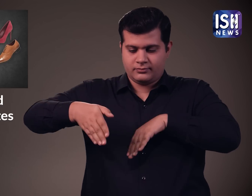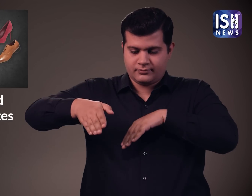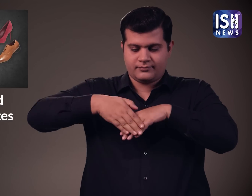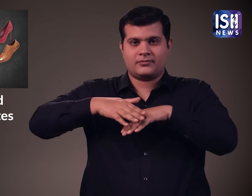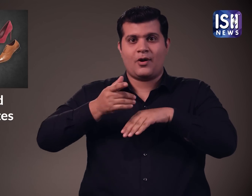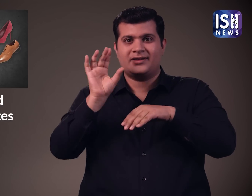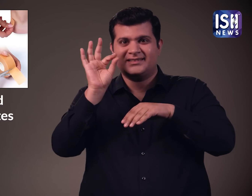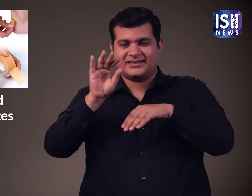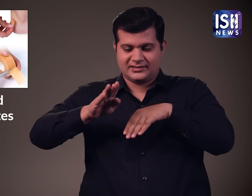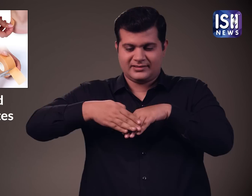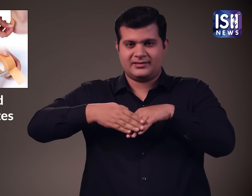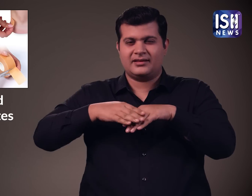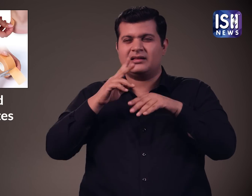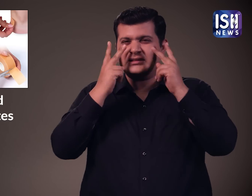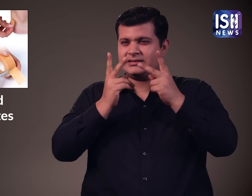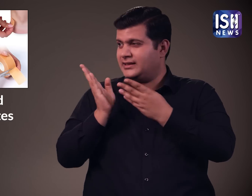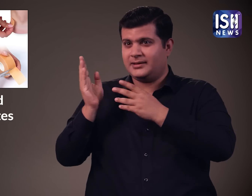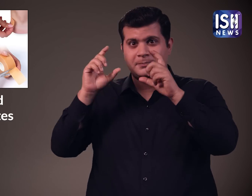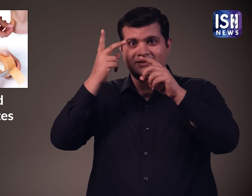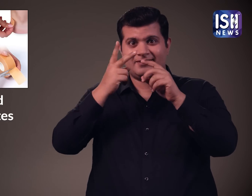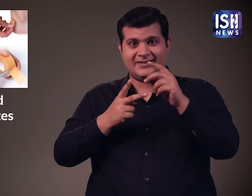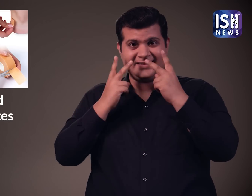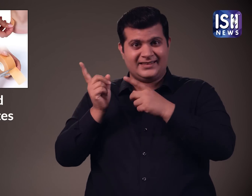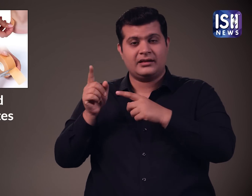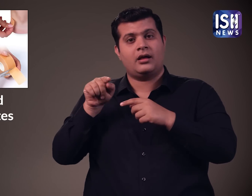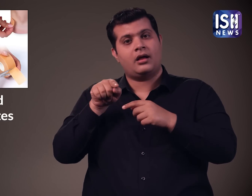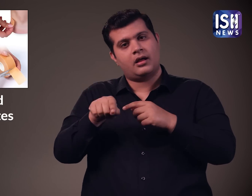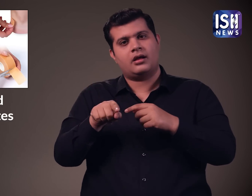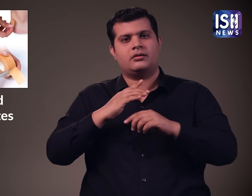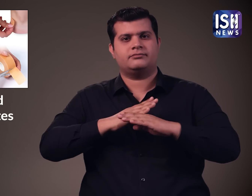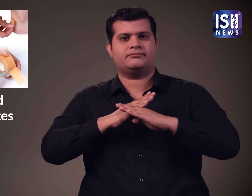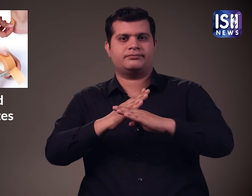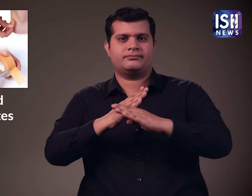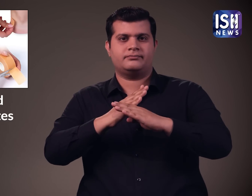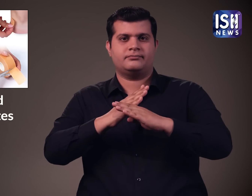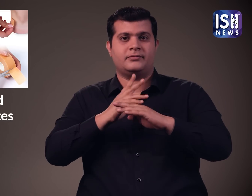They can cushion the toes and heel from the shoe and prevent friction. Have a look at these pictures.